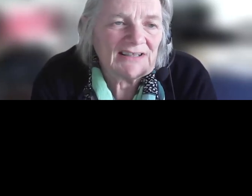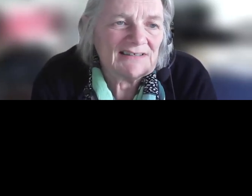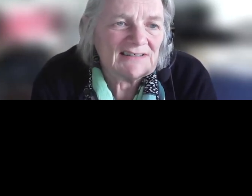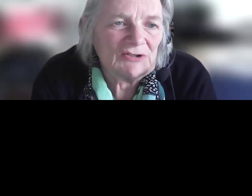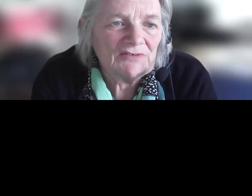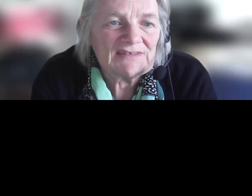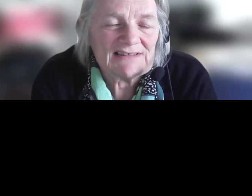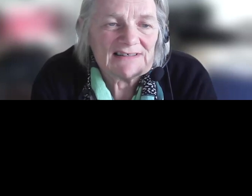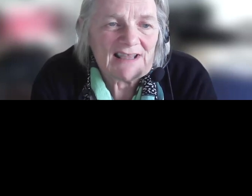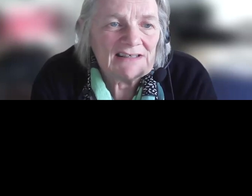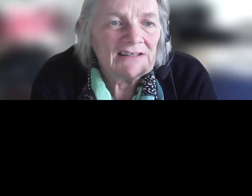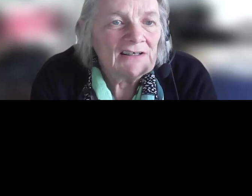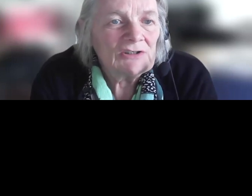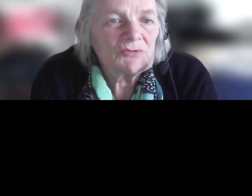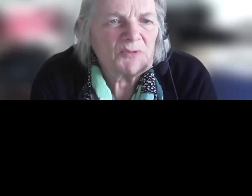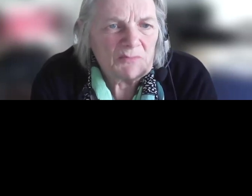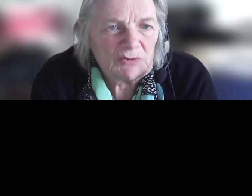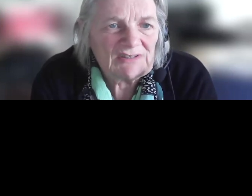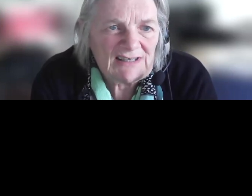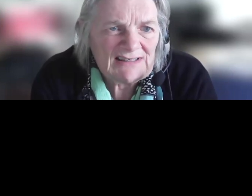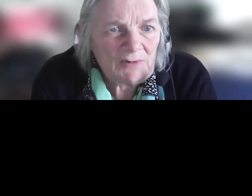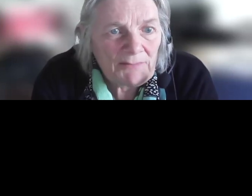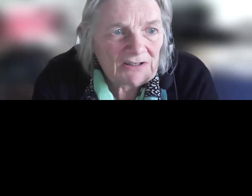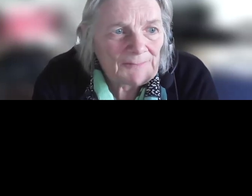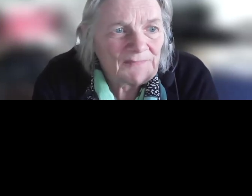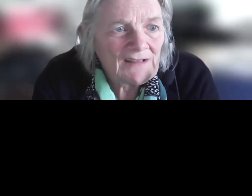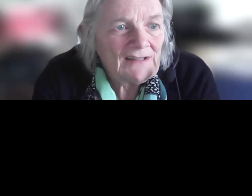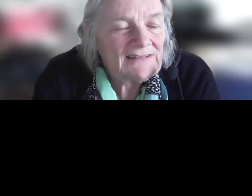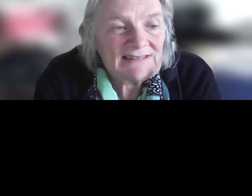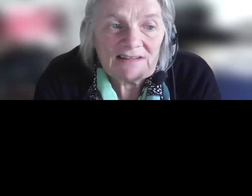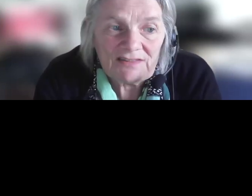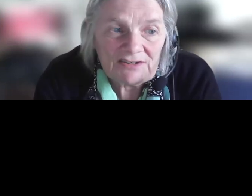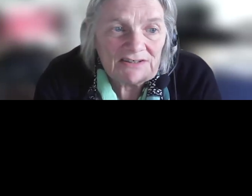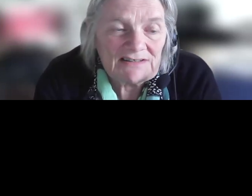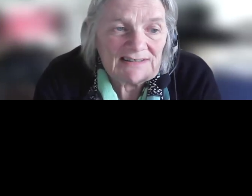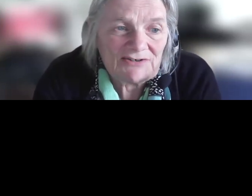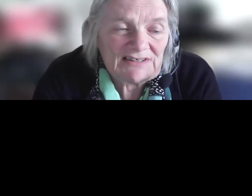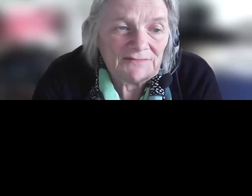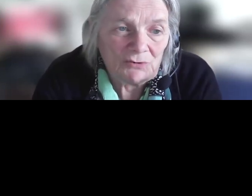excellence in Universal Design to promote today's webinar this is the third in a series of four